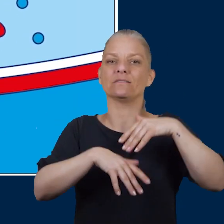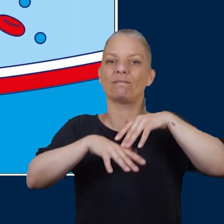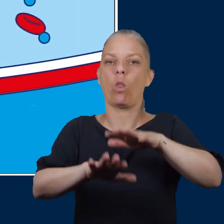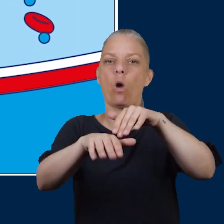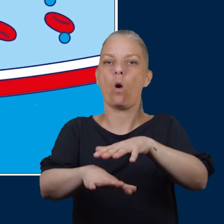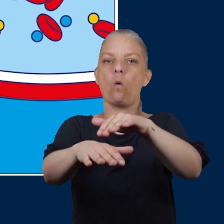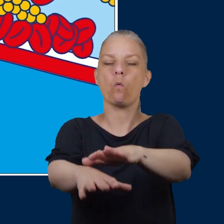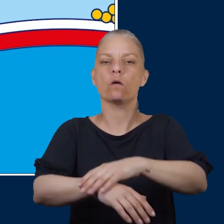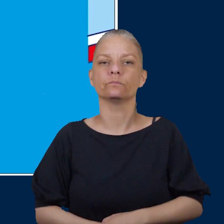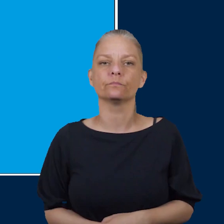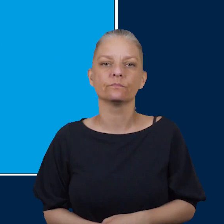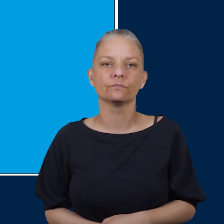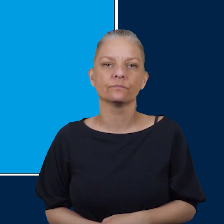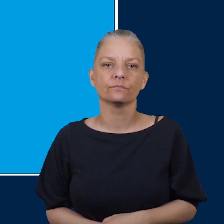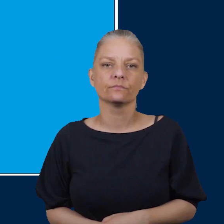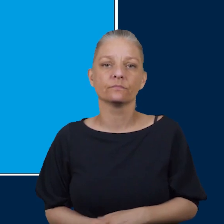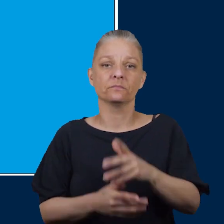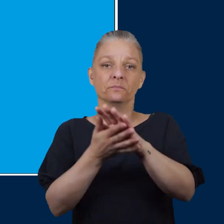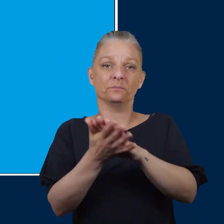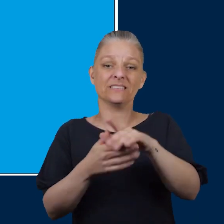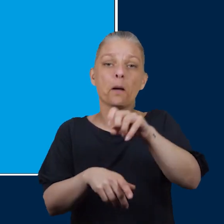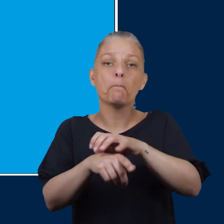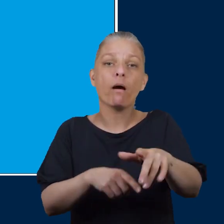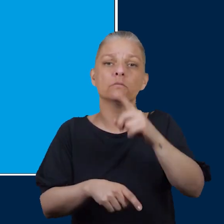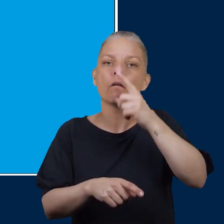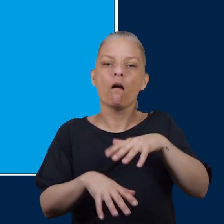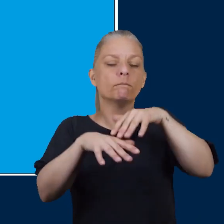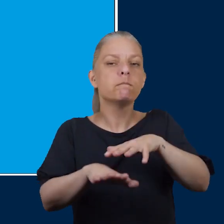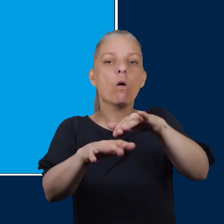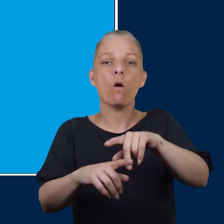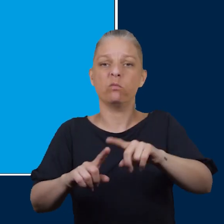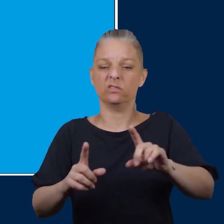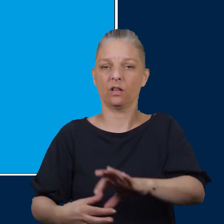blood flow. This means your blood can't flow to the place that's needed like your heart